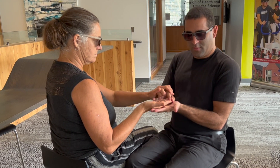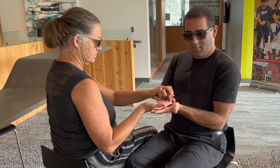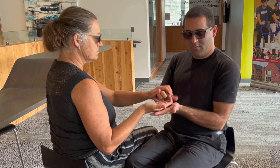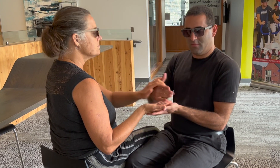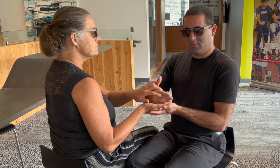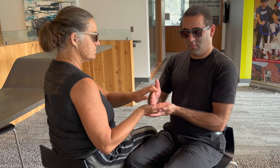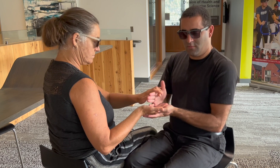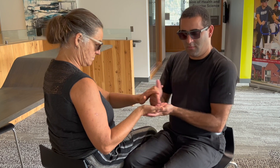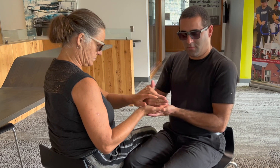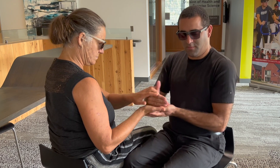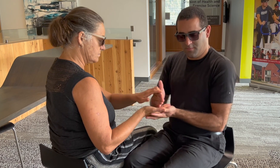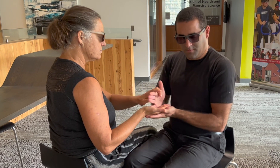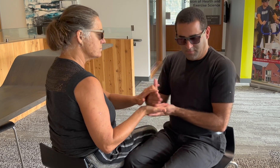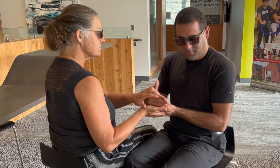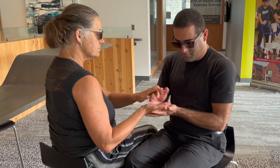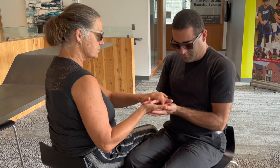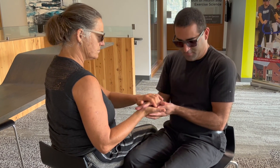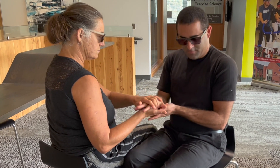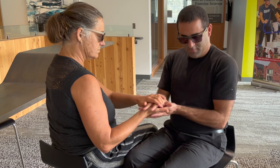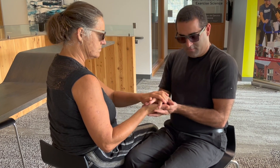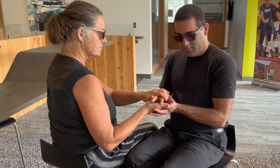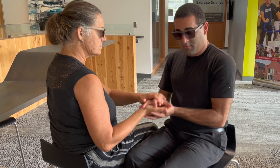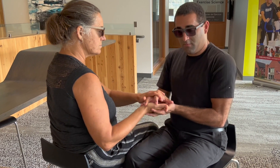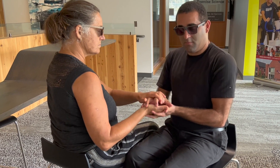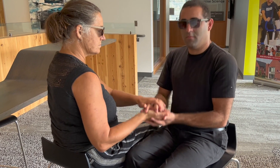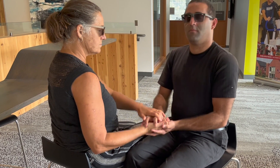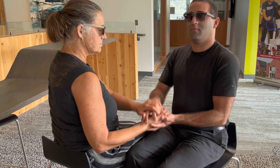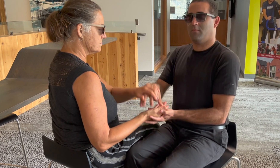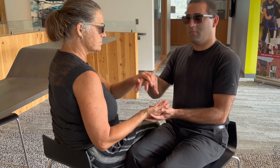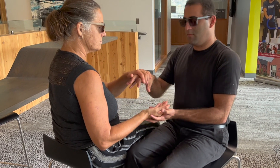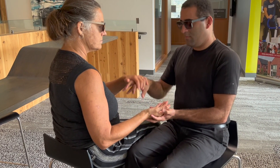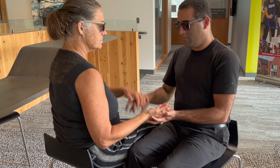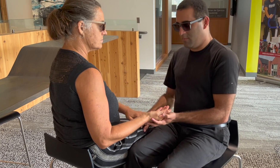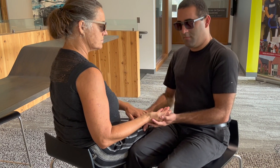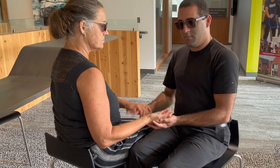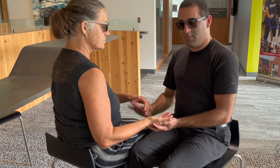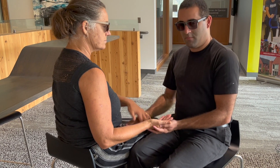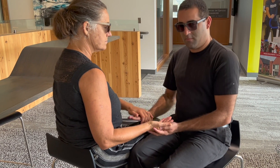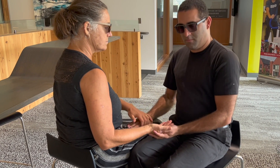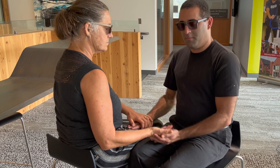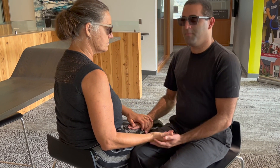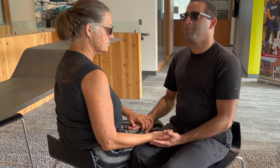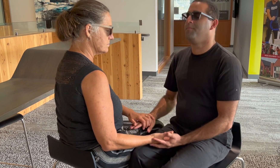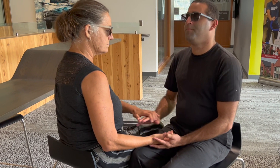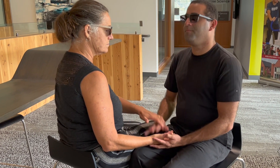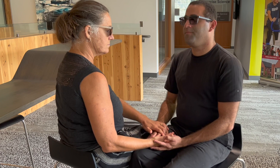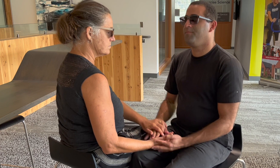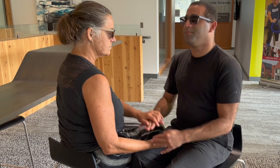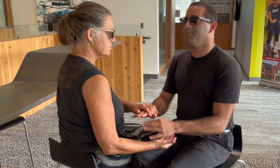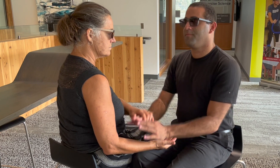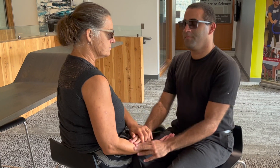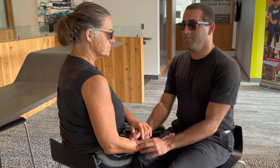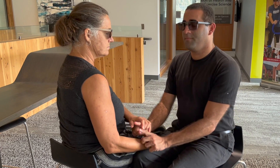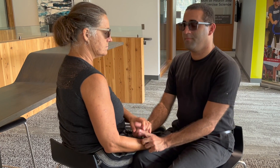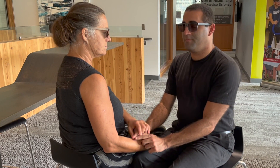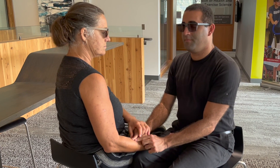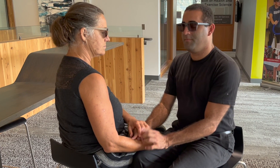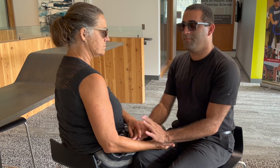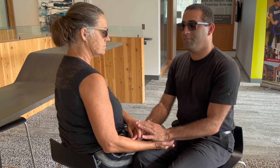So I go from a big slice of onion to tiny, diced, almost mince onions, and I place those aside.